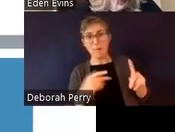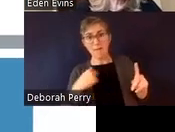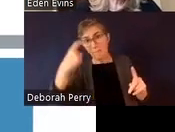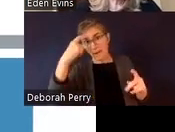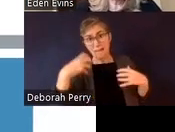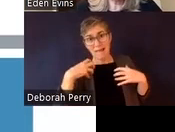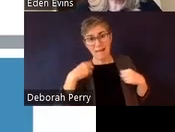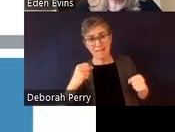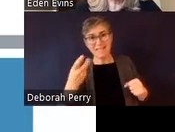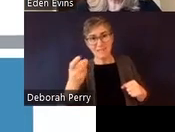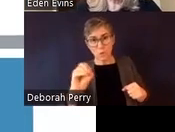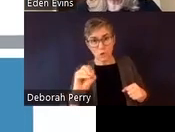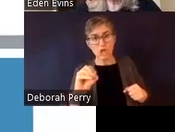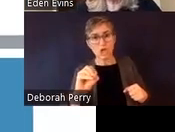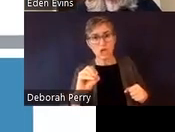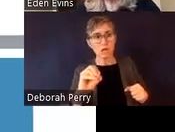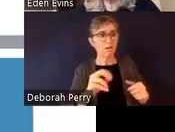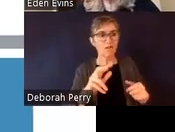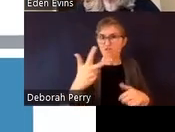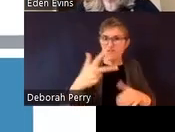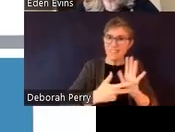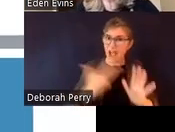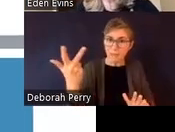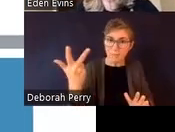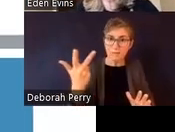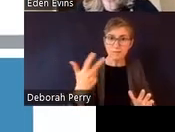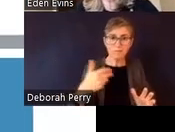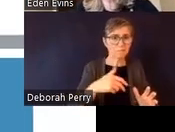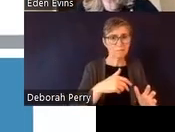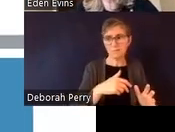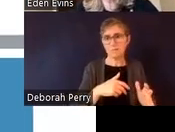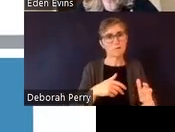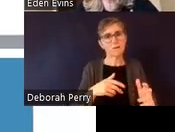fivefold or more of those with schizophrenia spectrum illnesses smoke than those in the